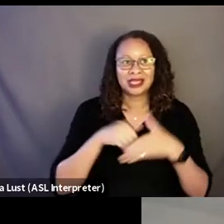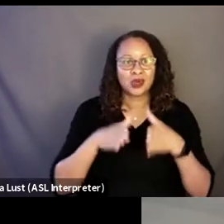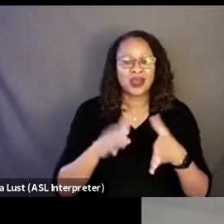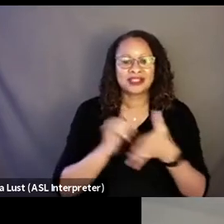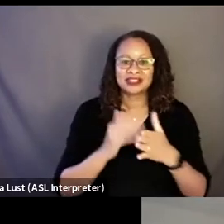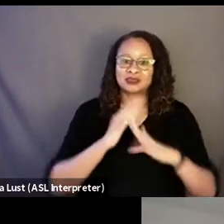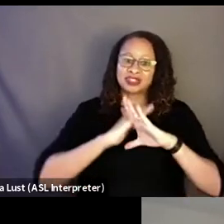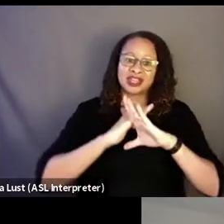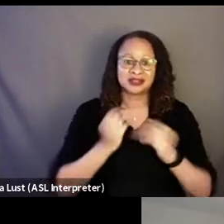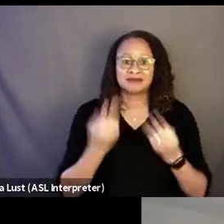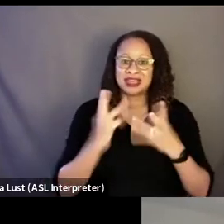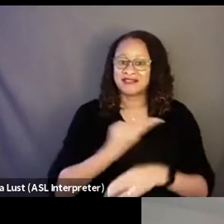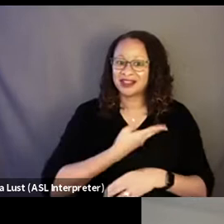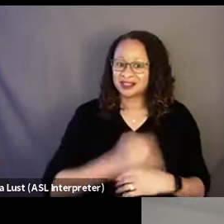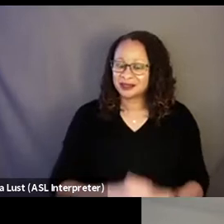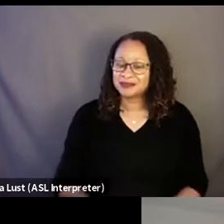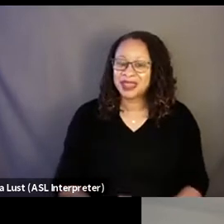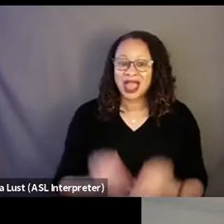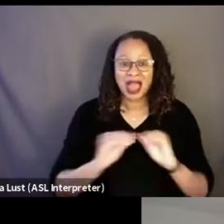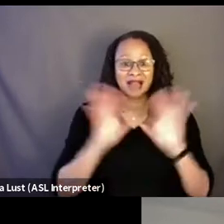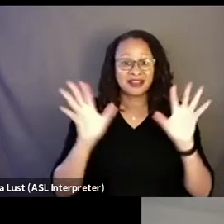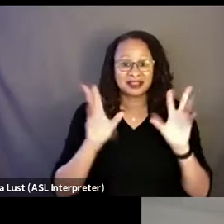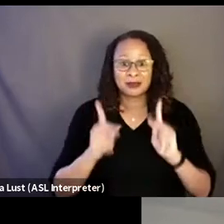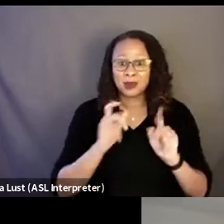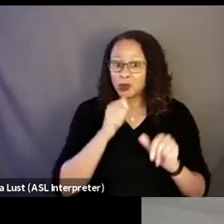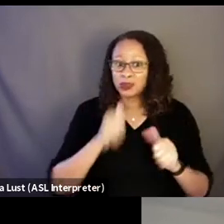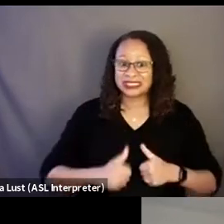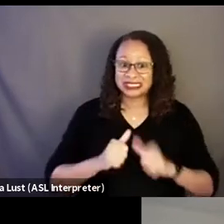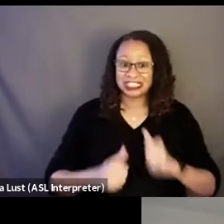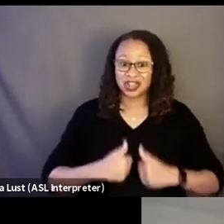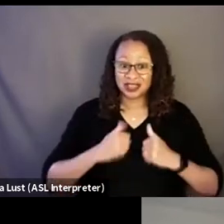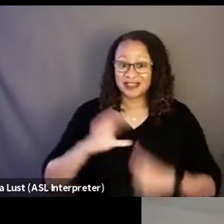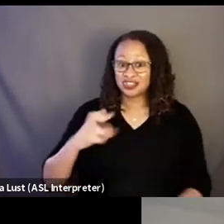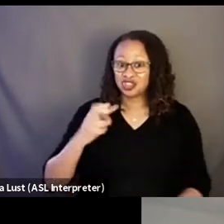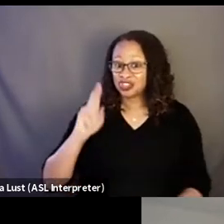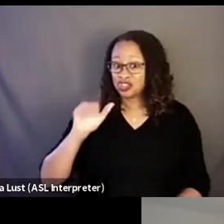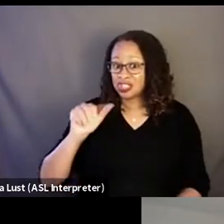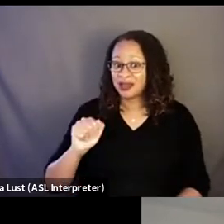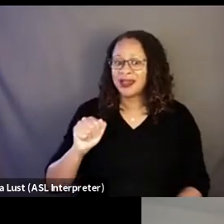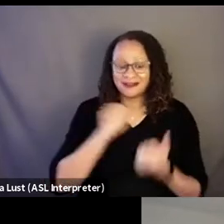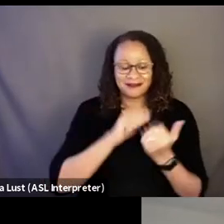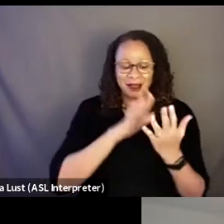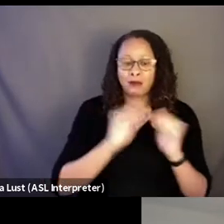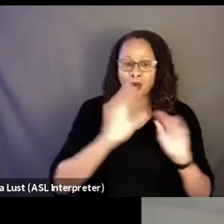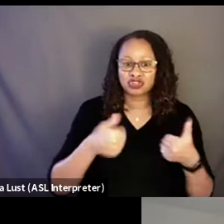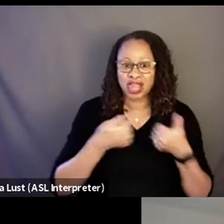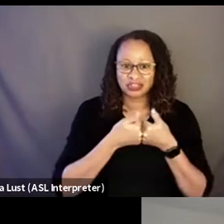although obviously people who are still in Chechnya are facing even much more challenging pathways